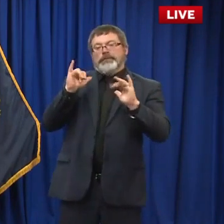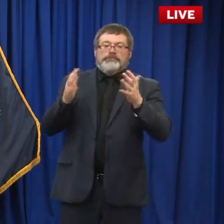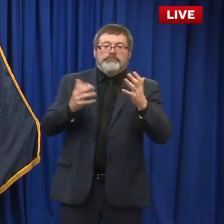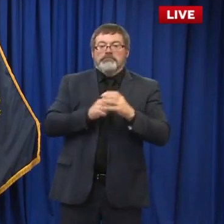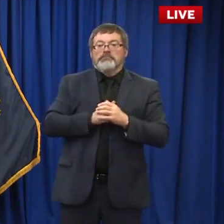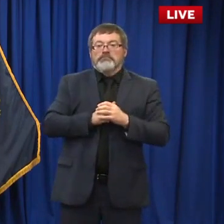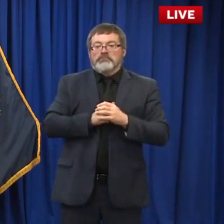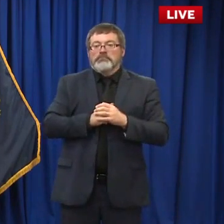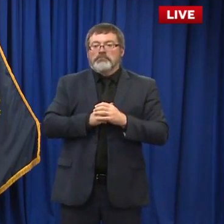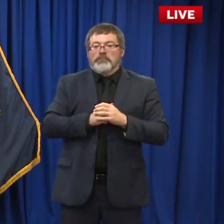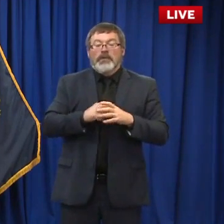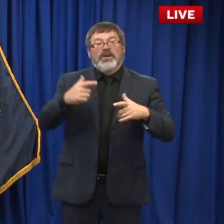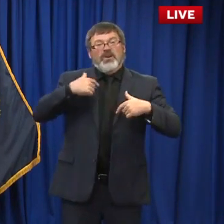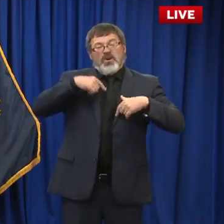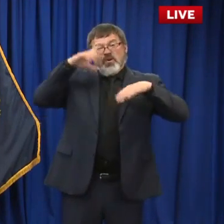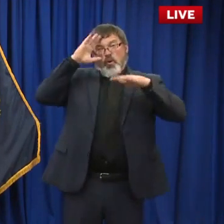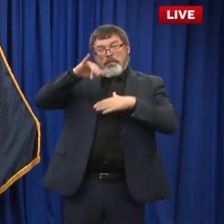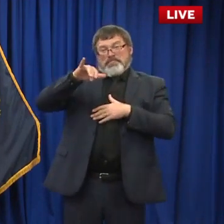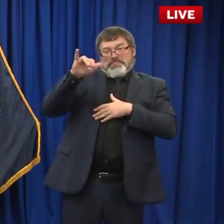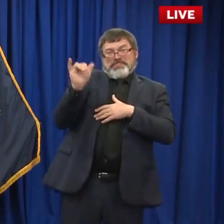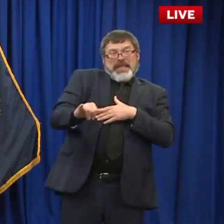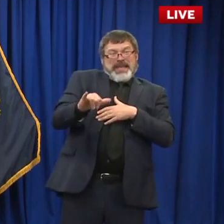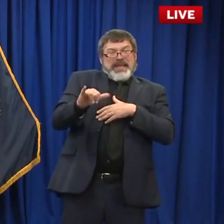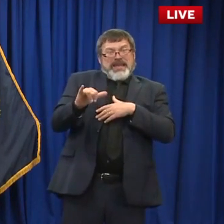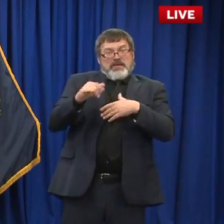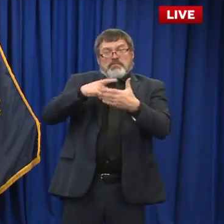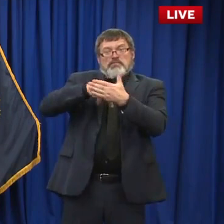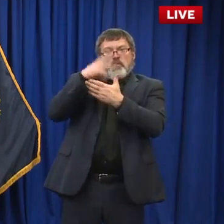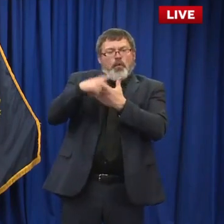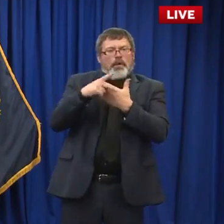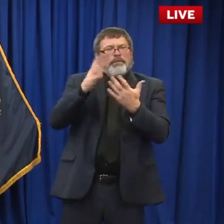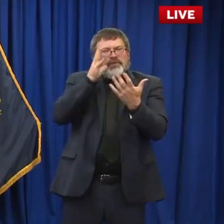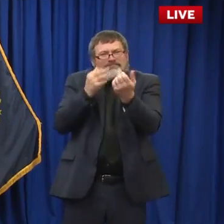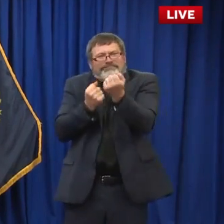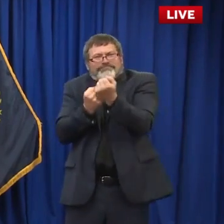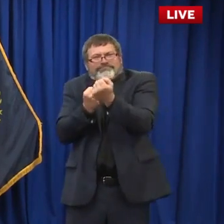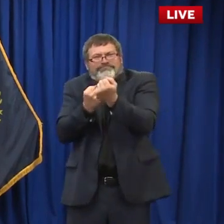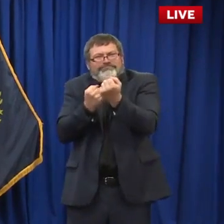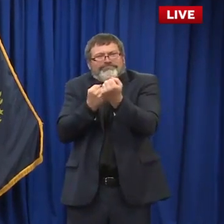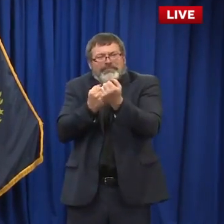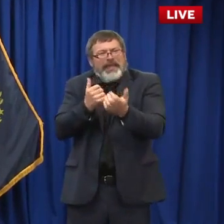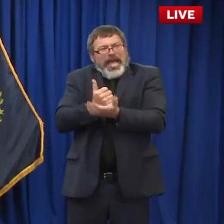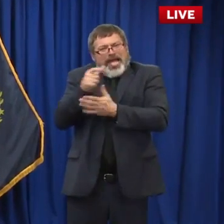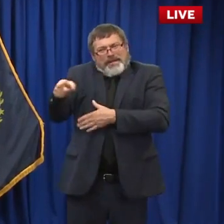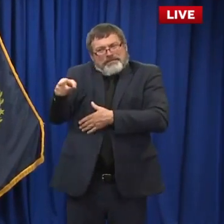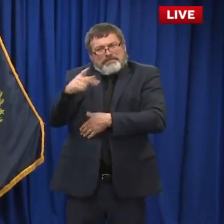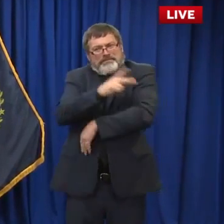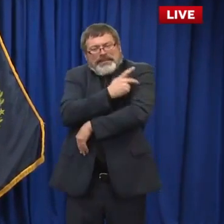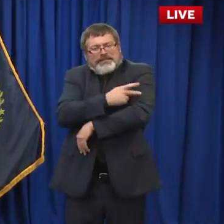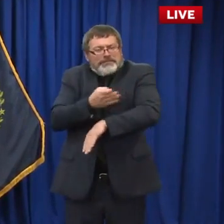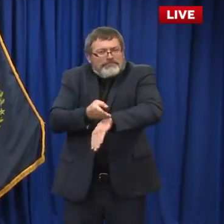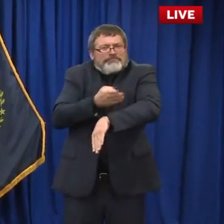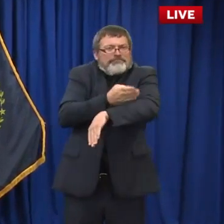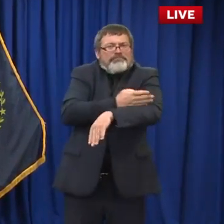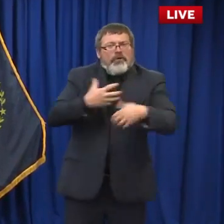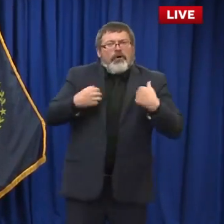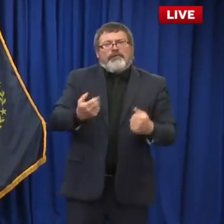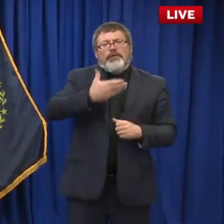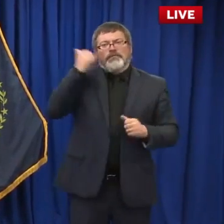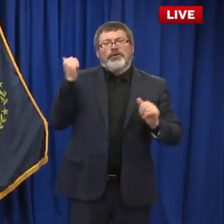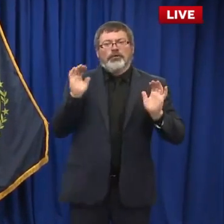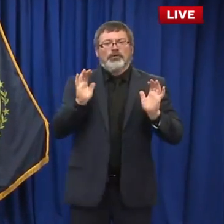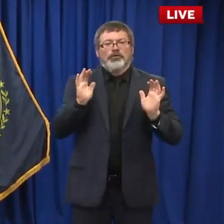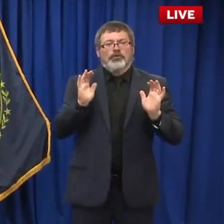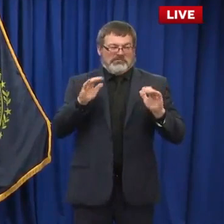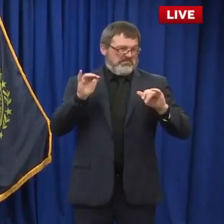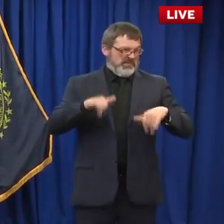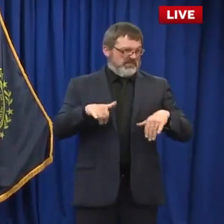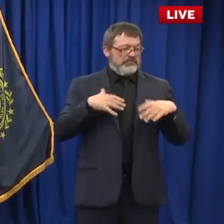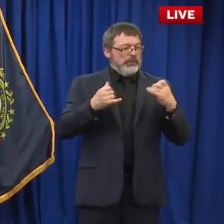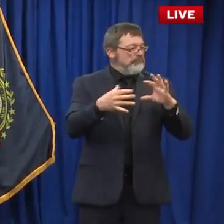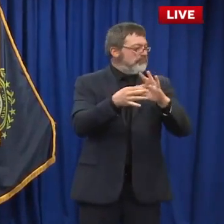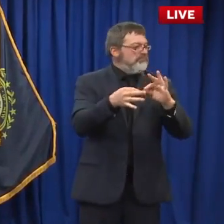BUT VERY MUCH ENCOURAGING AND ALL THE HOSPITALS ARE ON BOARD, ALLOWING EVERYBODY TO HAVE AT LEAST ONE SUPPORT PERSON AT THEIR BEDSIDE DURING A HOSPITAL STAY.